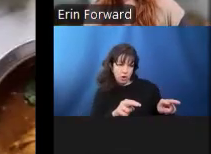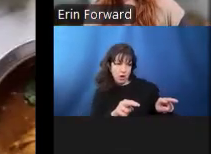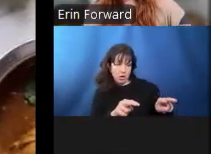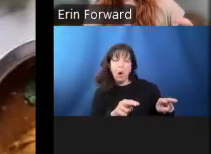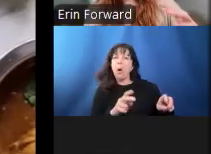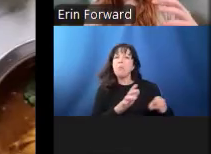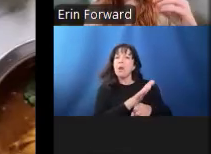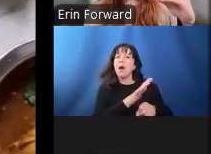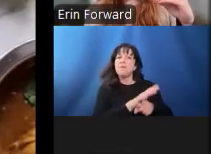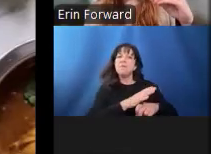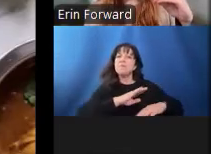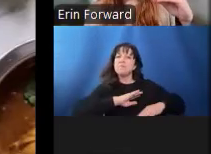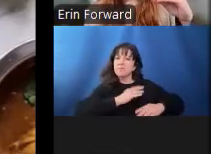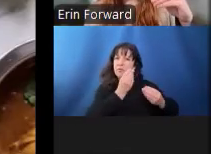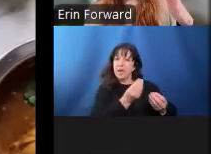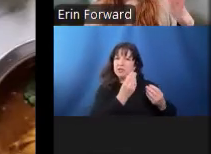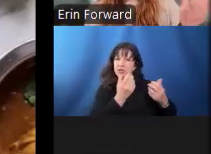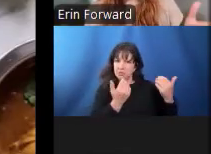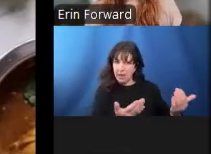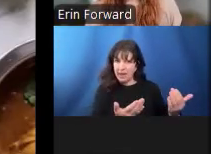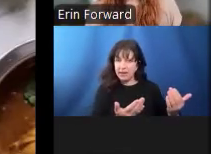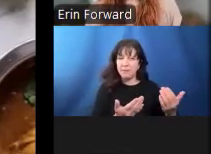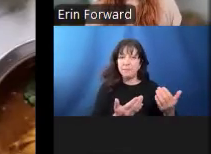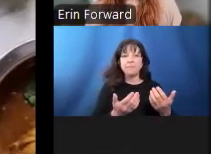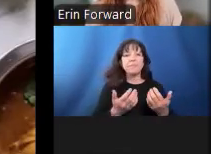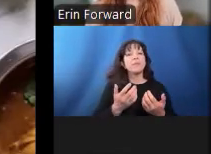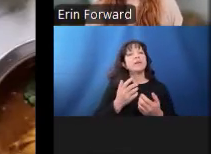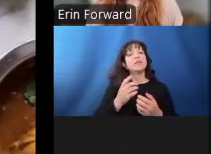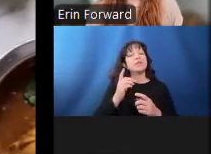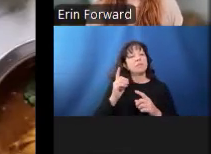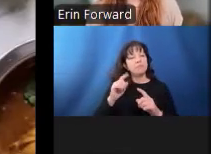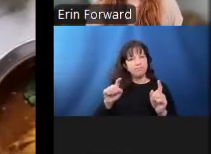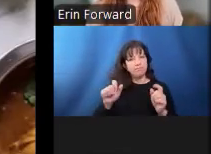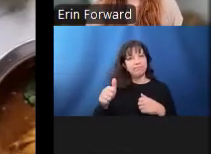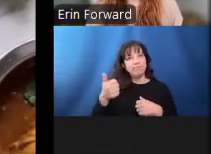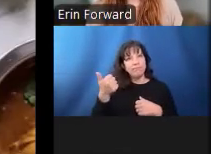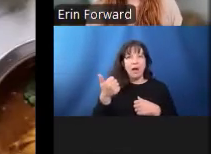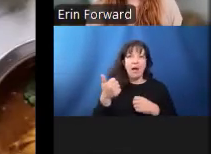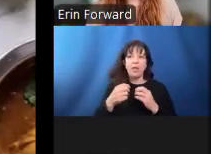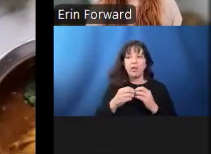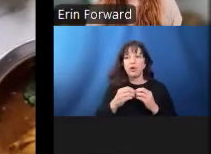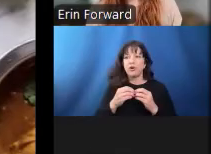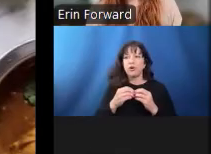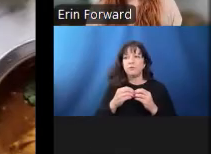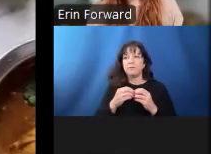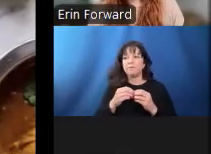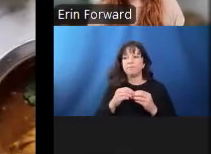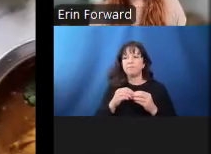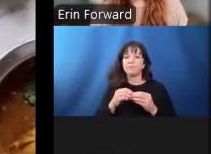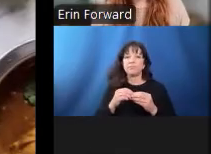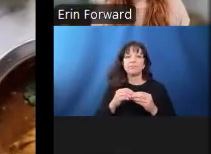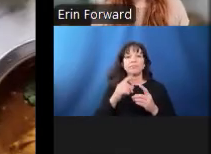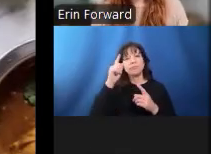information. There are other strategies that have very